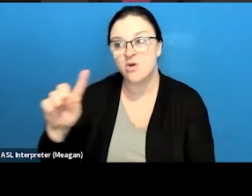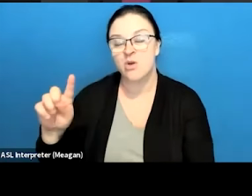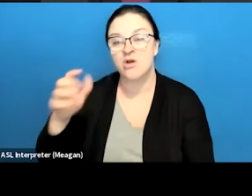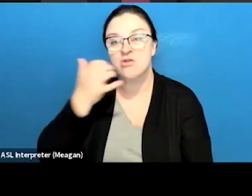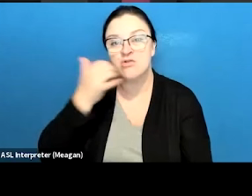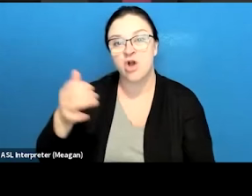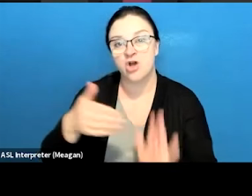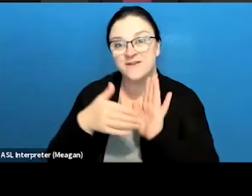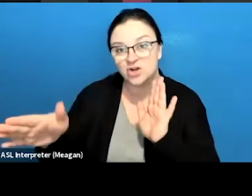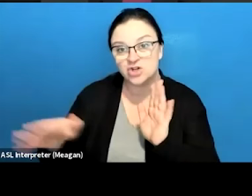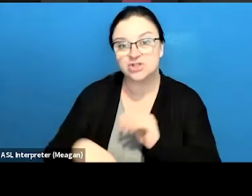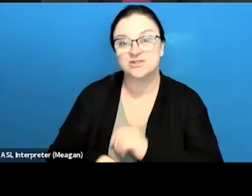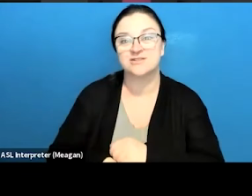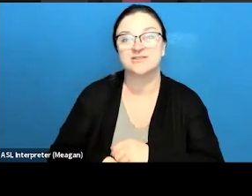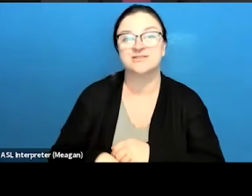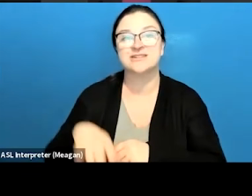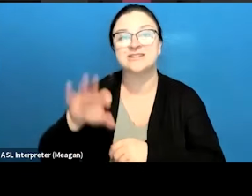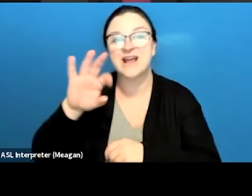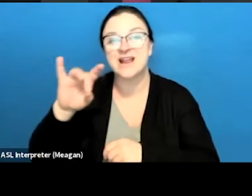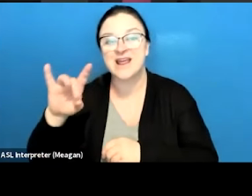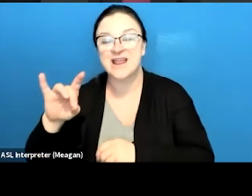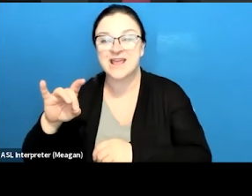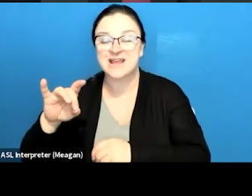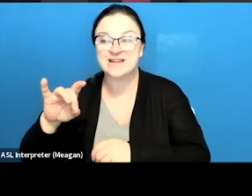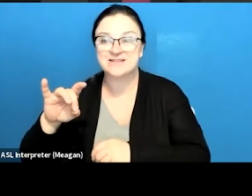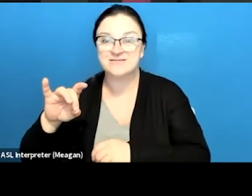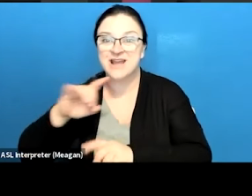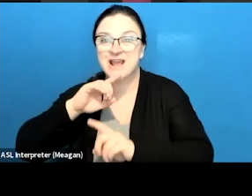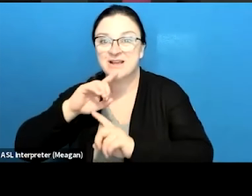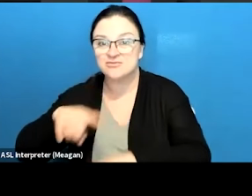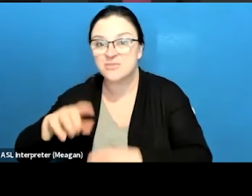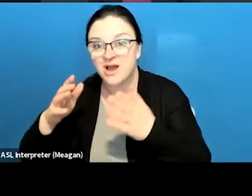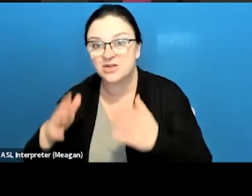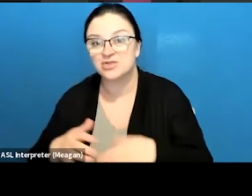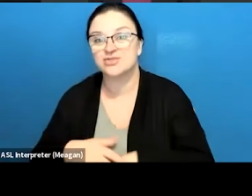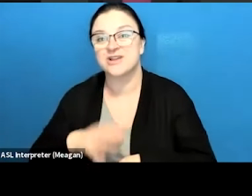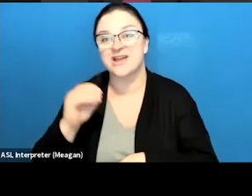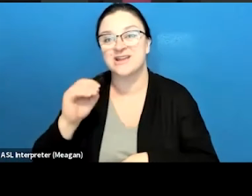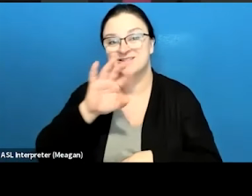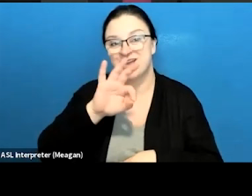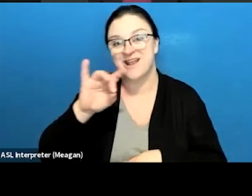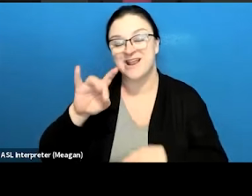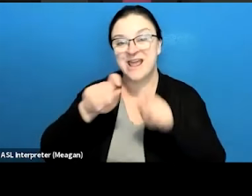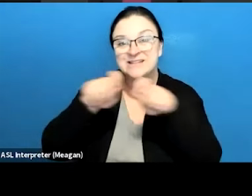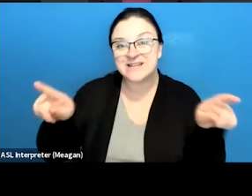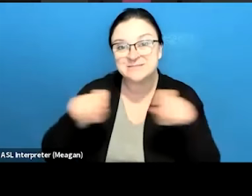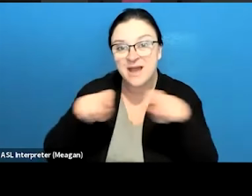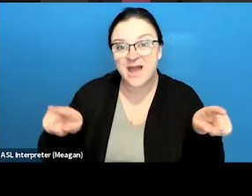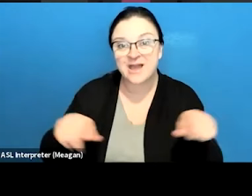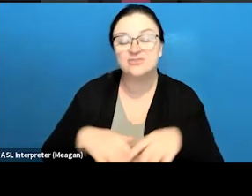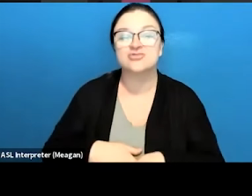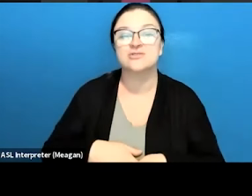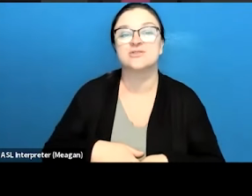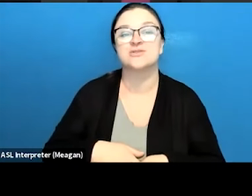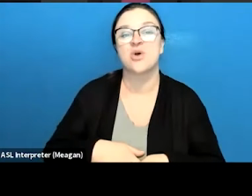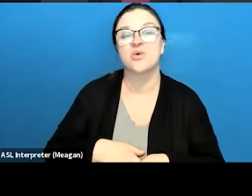embedding 988 call takers in 911 dispatch. Just getting ideas of who, you know, what's happening across the country